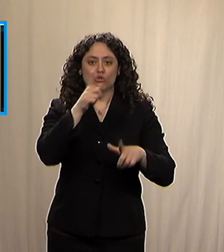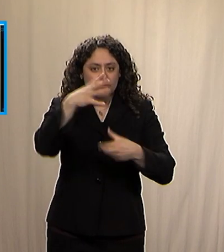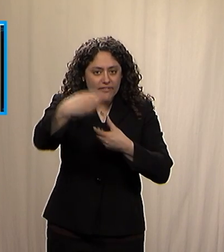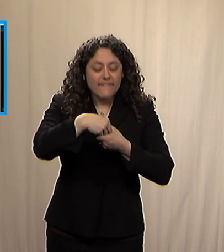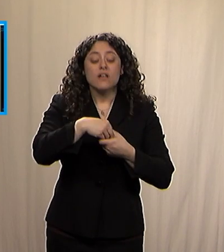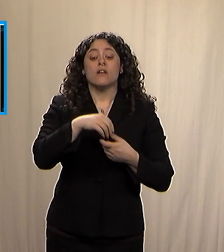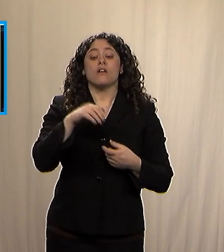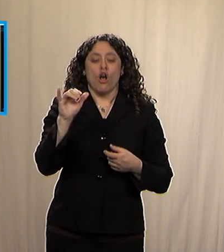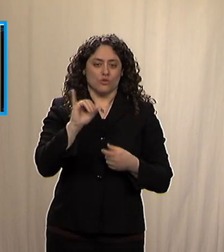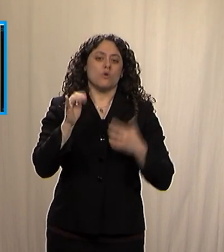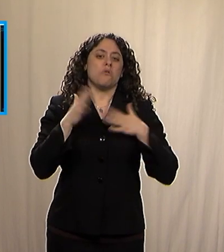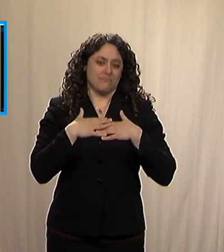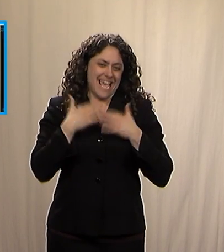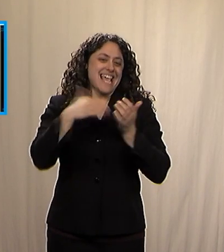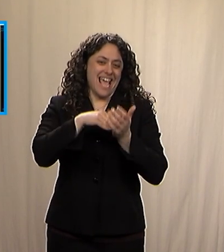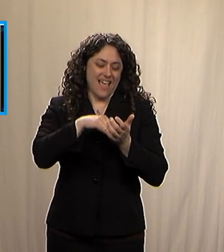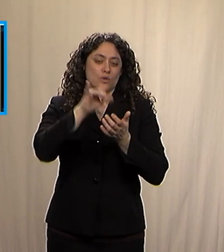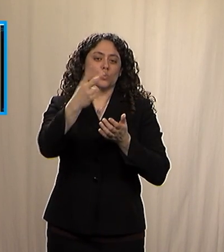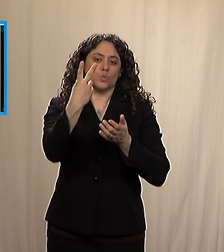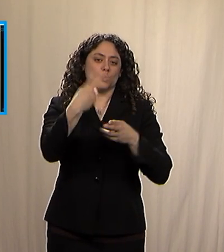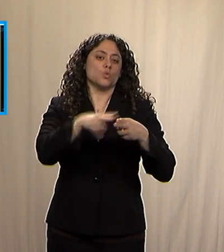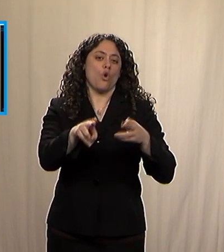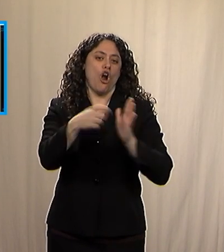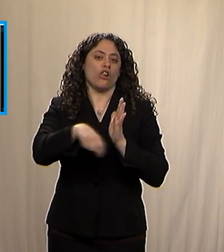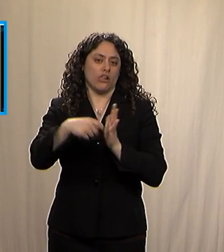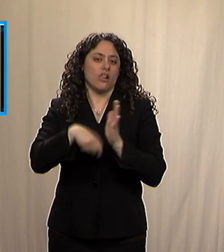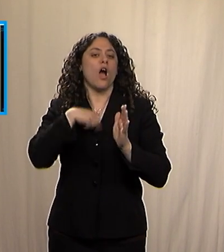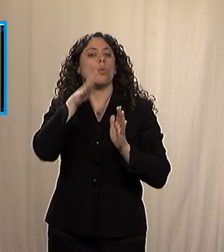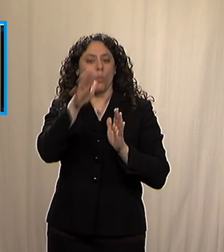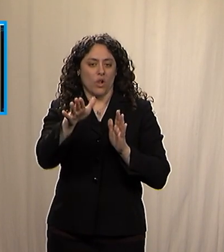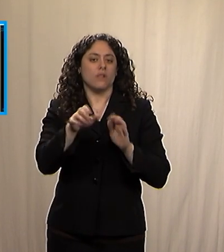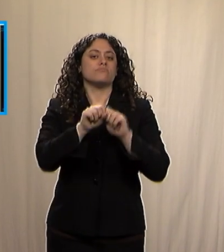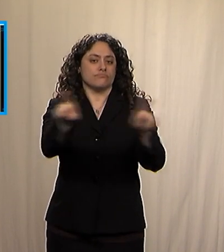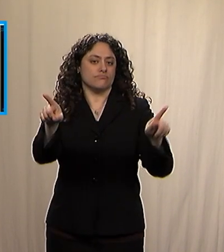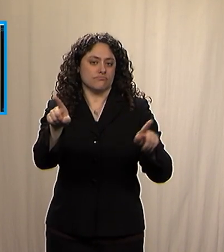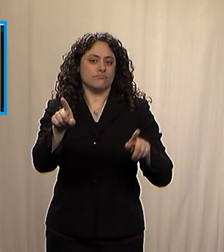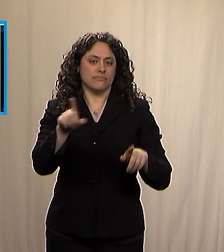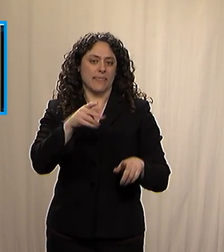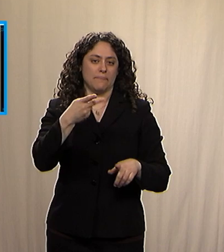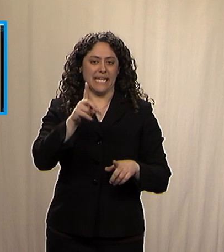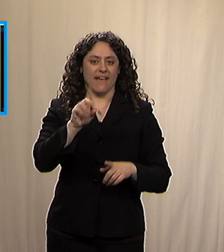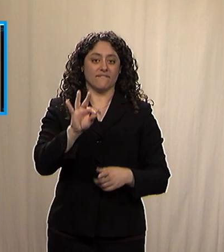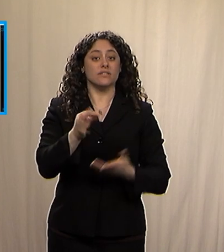So if people would like that as well, I'll will able to do that.